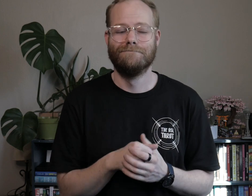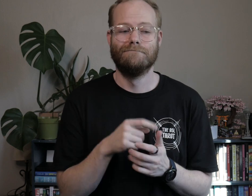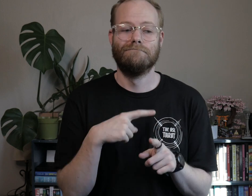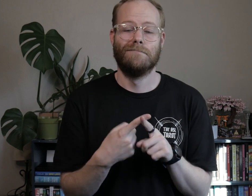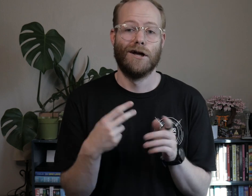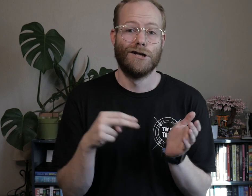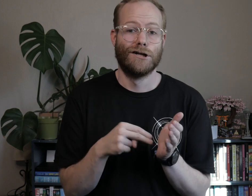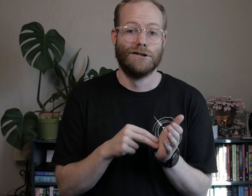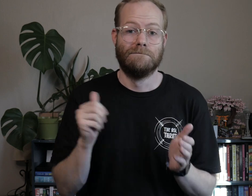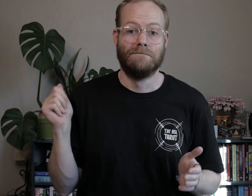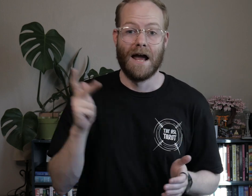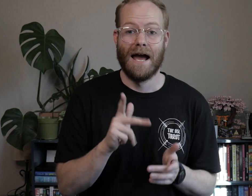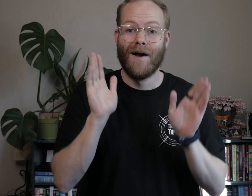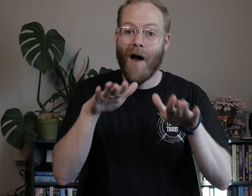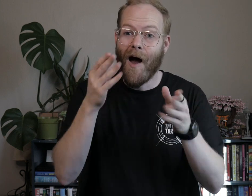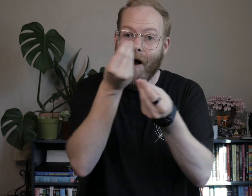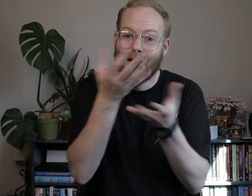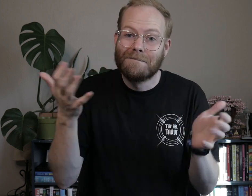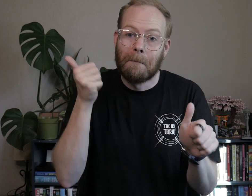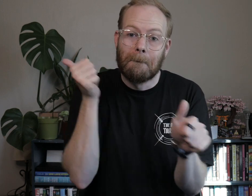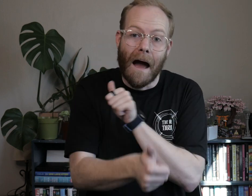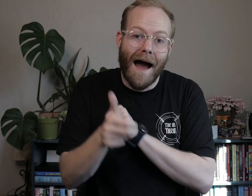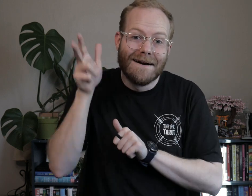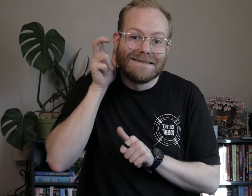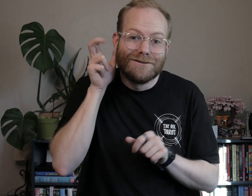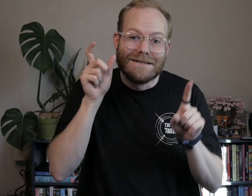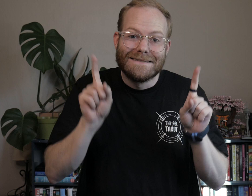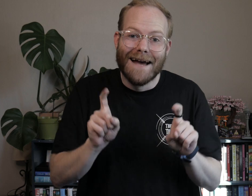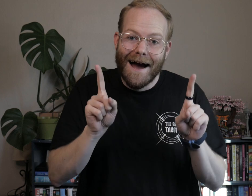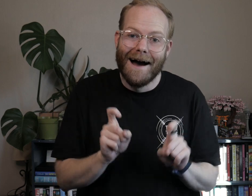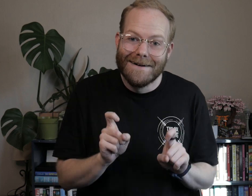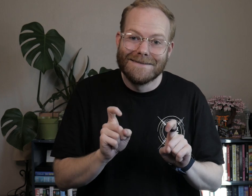Then the nurse comes back and says that she passed the hearing test.